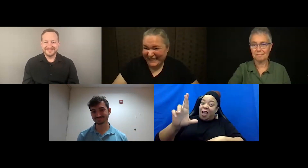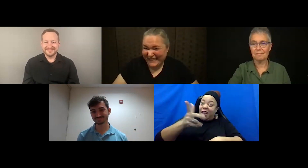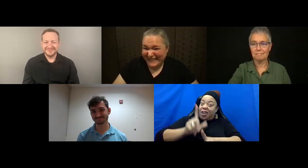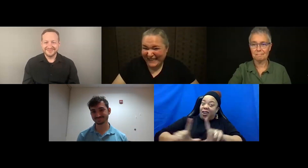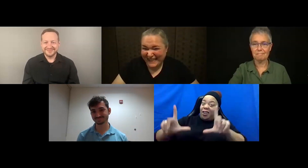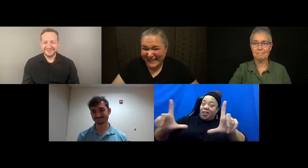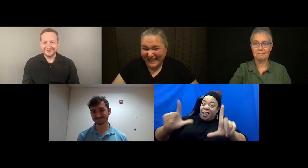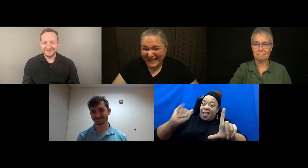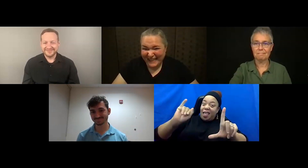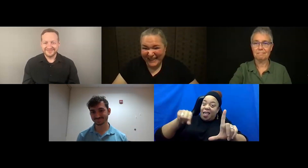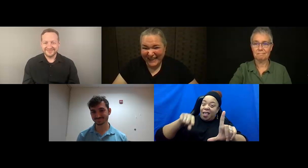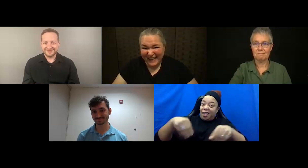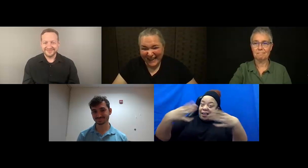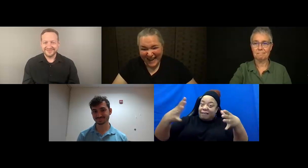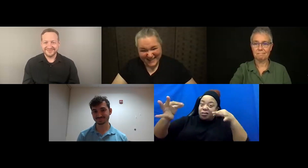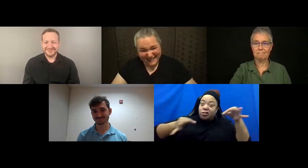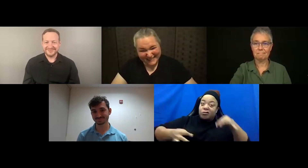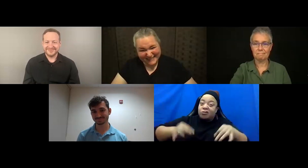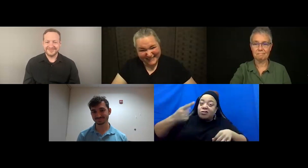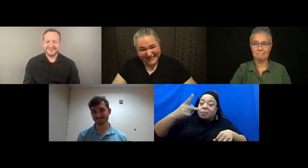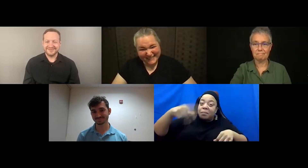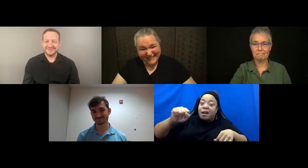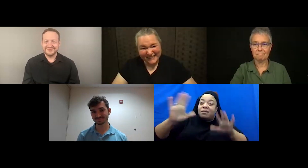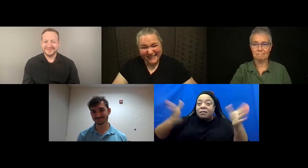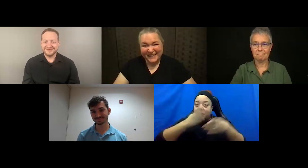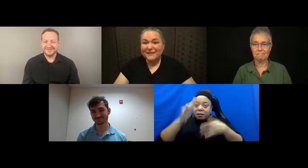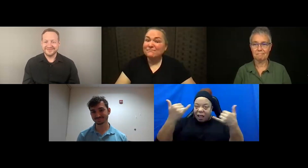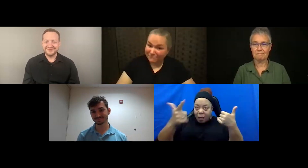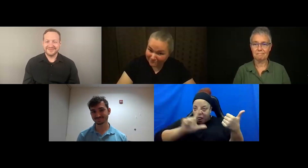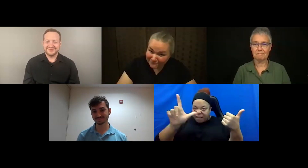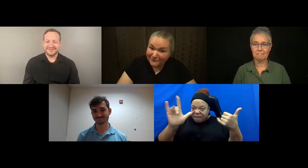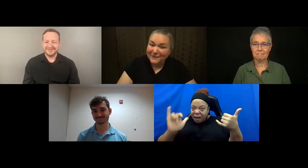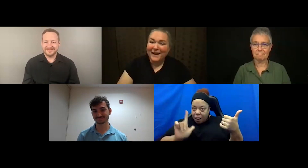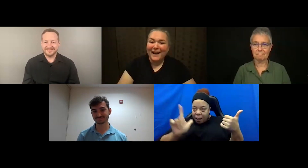about the dashboard in the vehicle. Giving you directions,